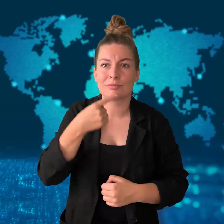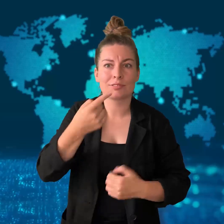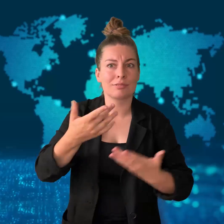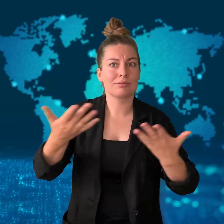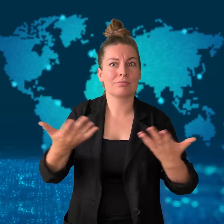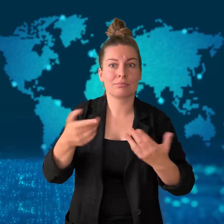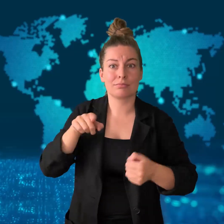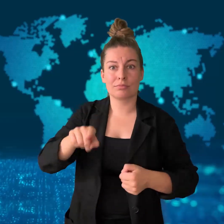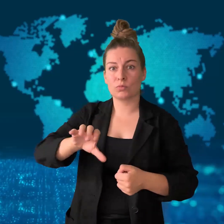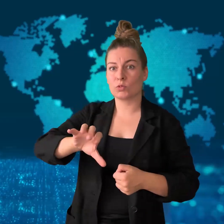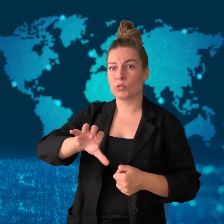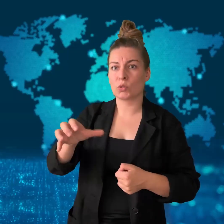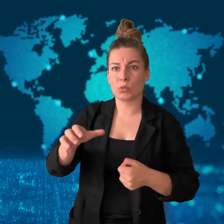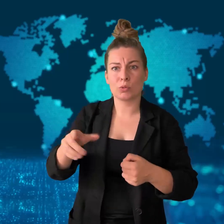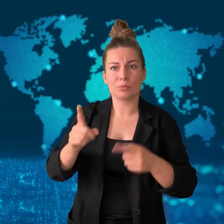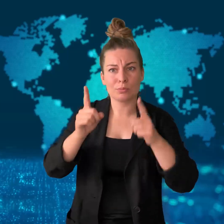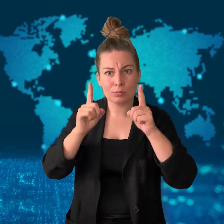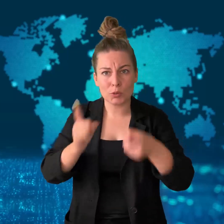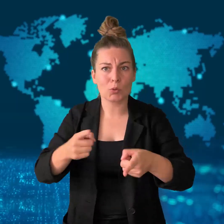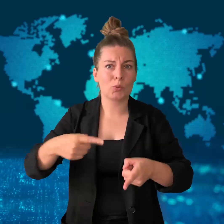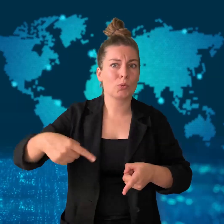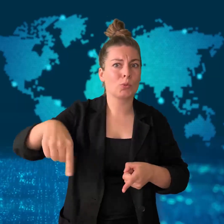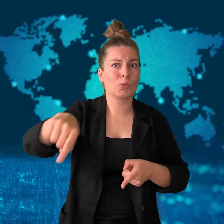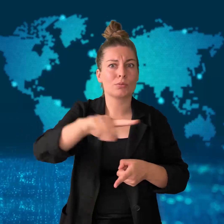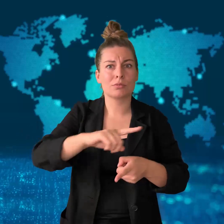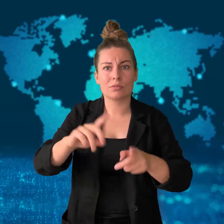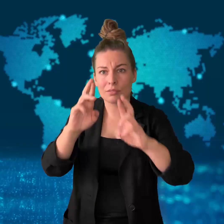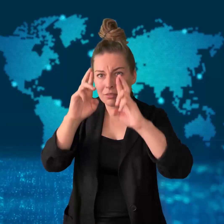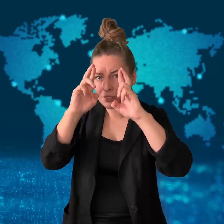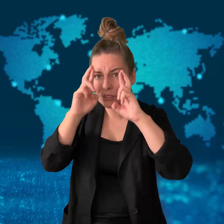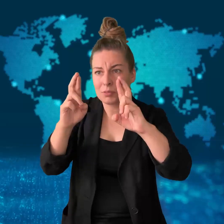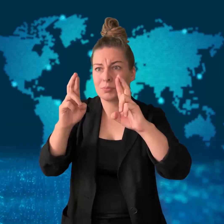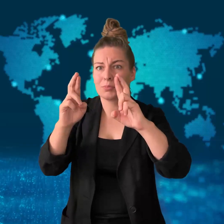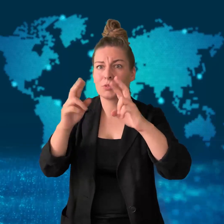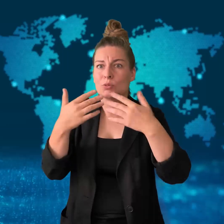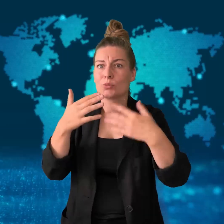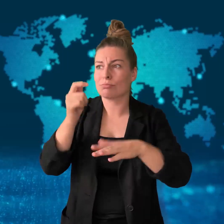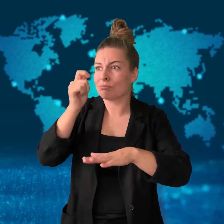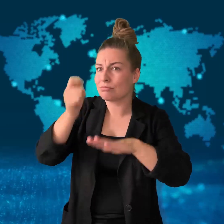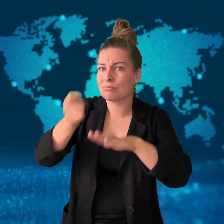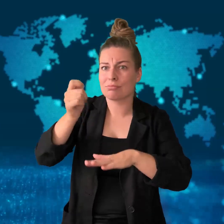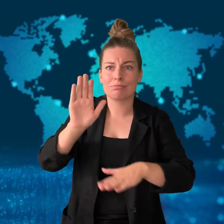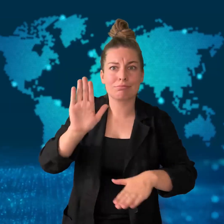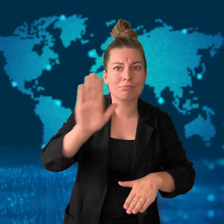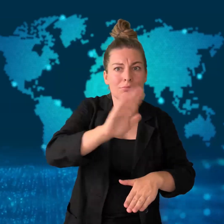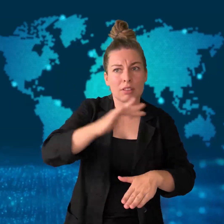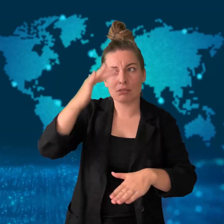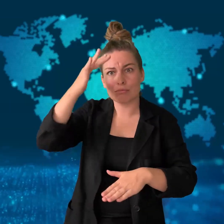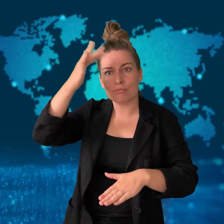He emphasized the country's need to respect